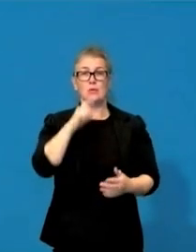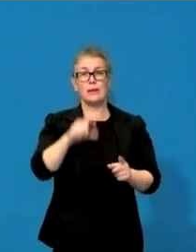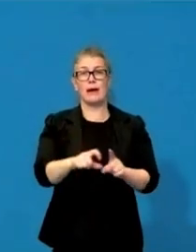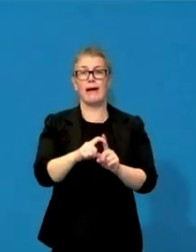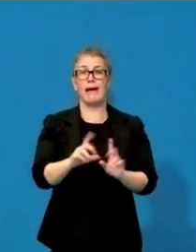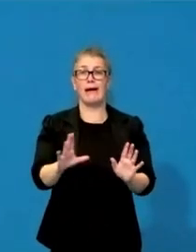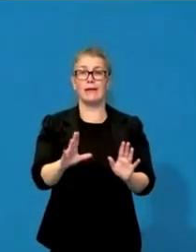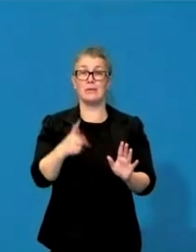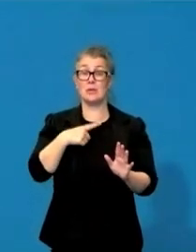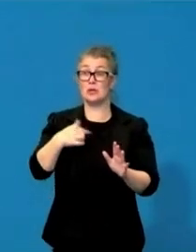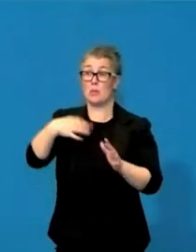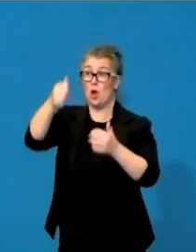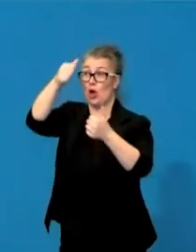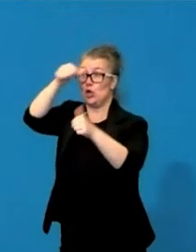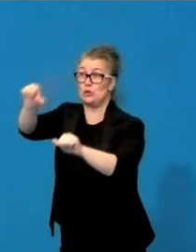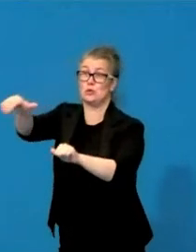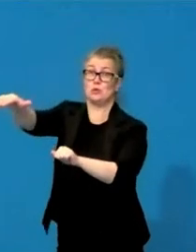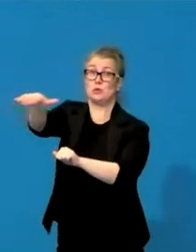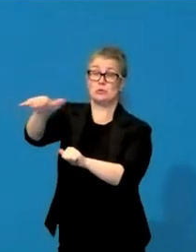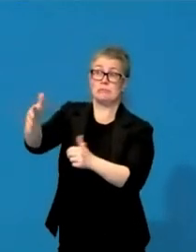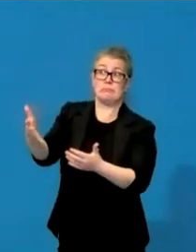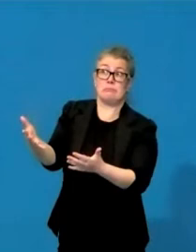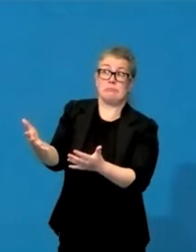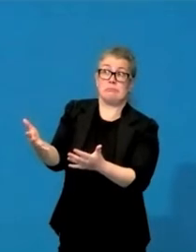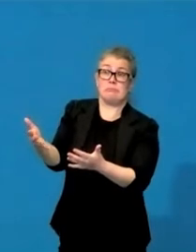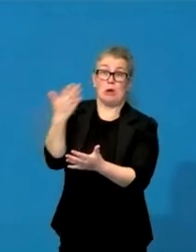Unfamiliar country, unfamiliar surroundings.